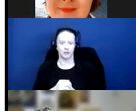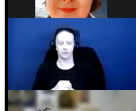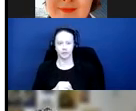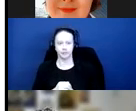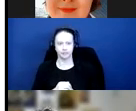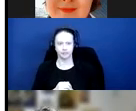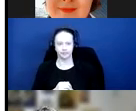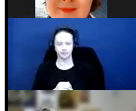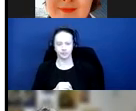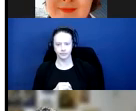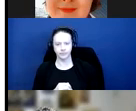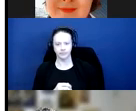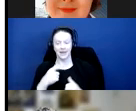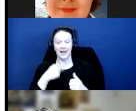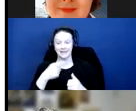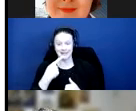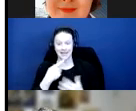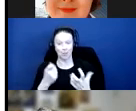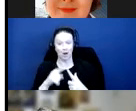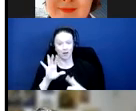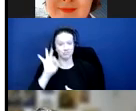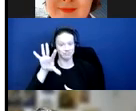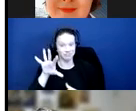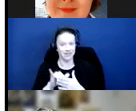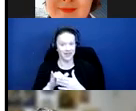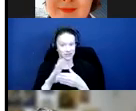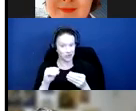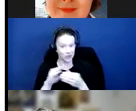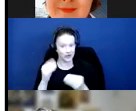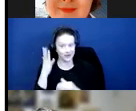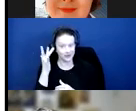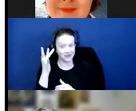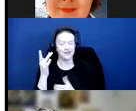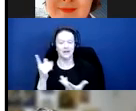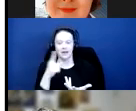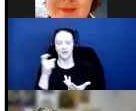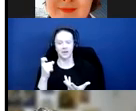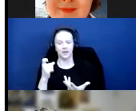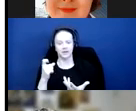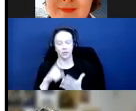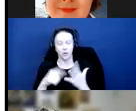So, I say I wanted to share that story because what I want you to know